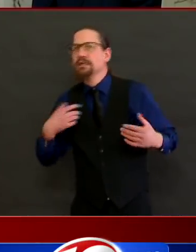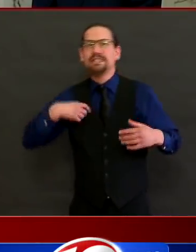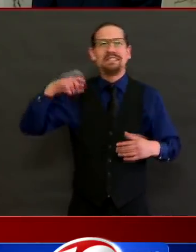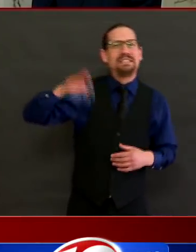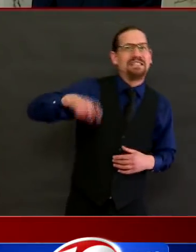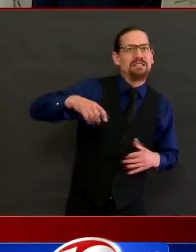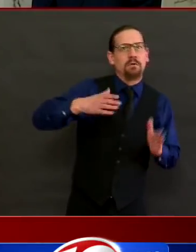BUT, I WILL BE VERY HONEST WITH YOU.